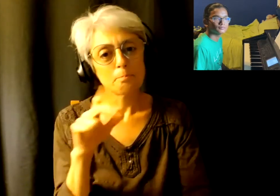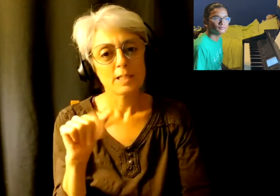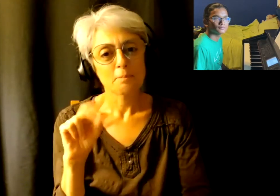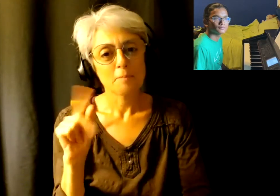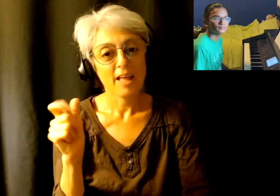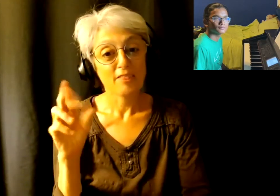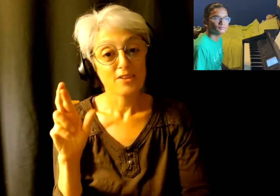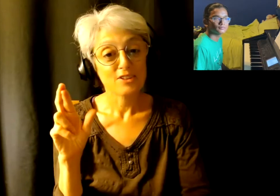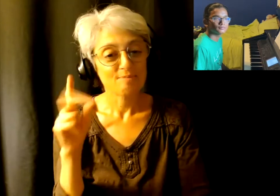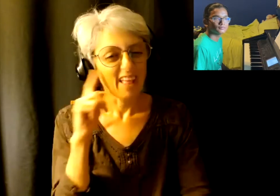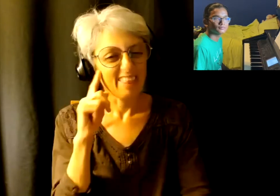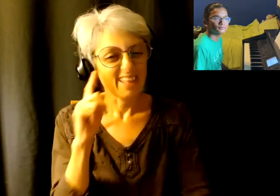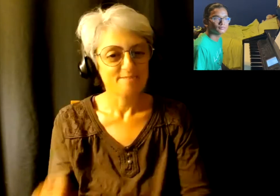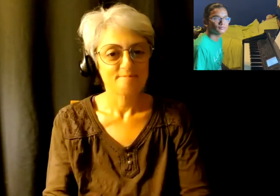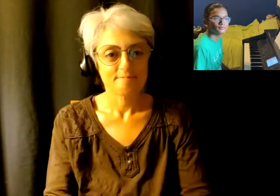Faith: Oh that's a fun one isn't it?